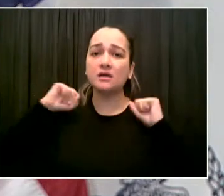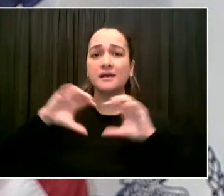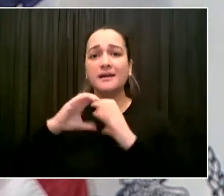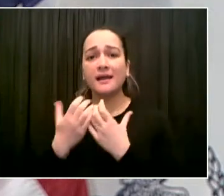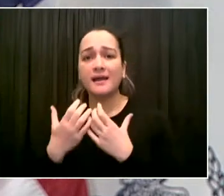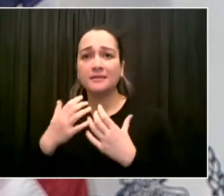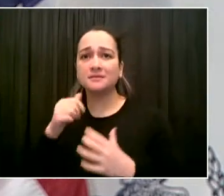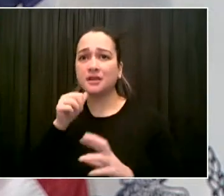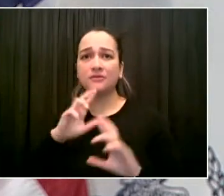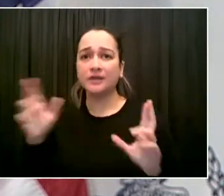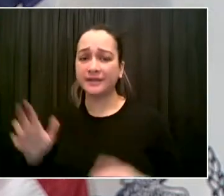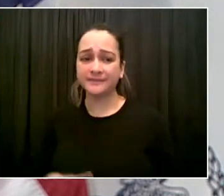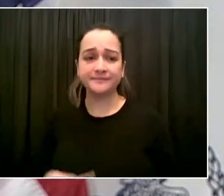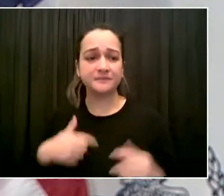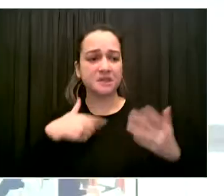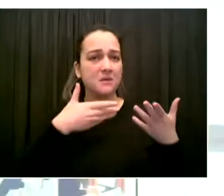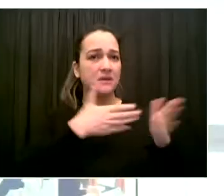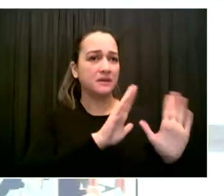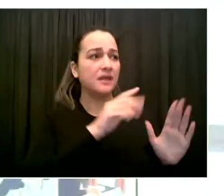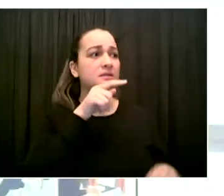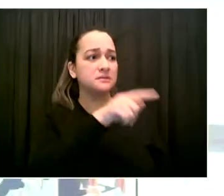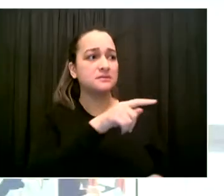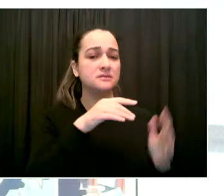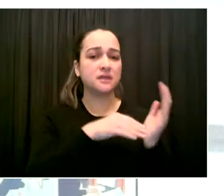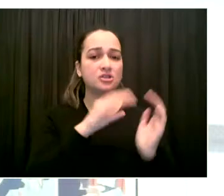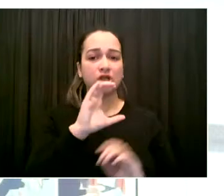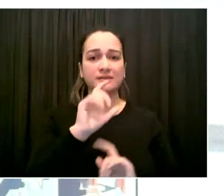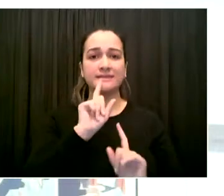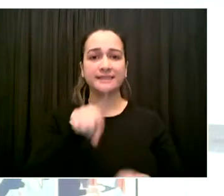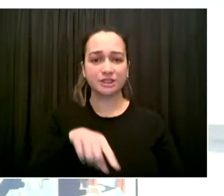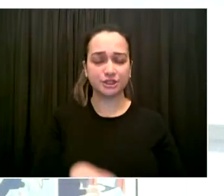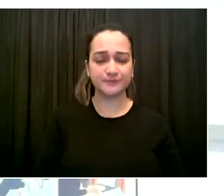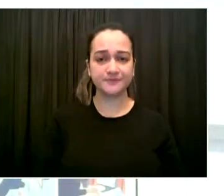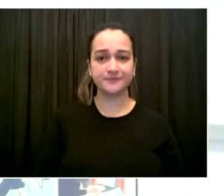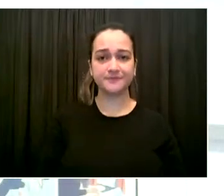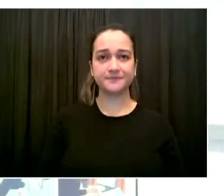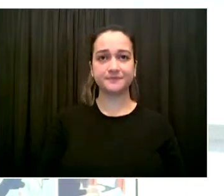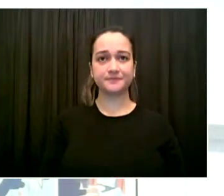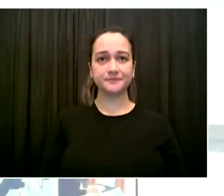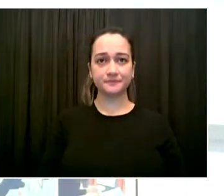I WILL LET YOU HEAR FROM THEM, DR. OCHKKSHI, FOLLOWED BY DR.